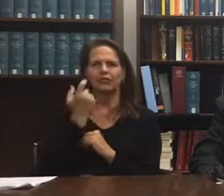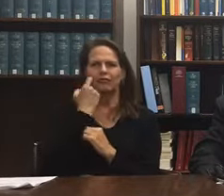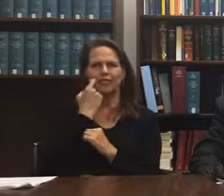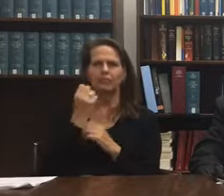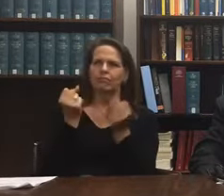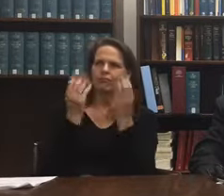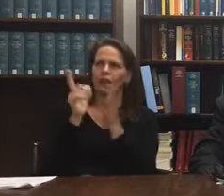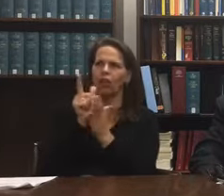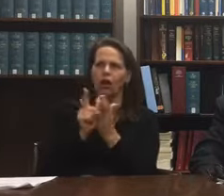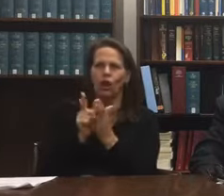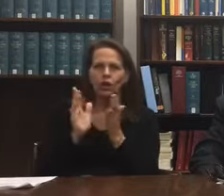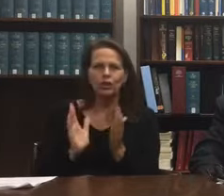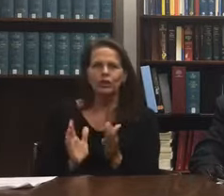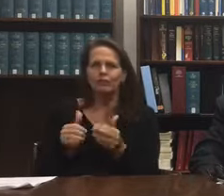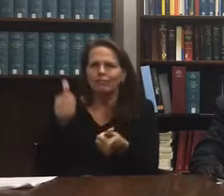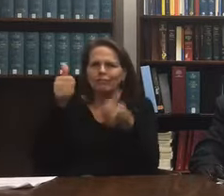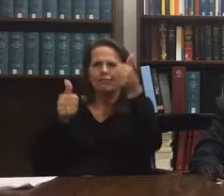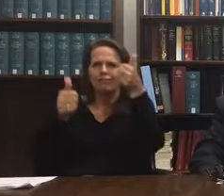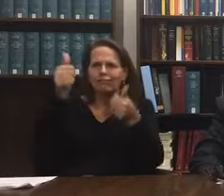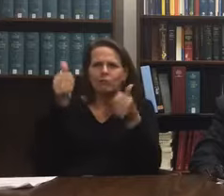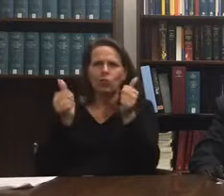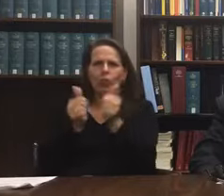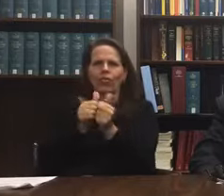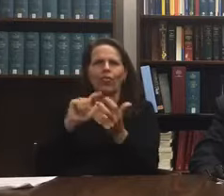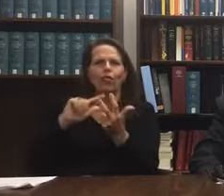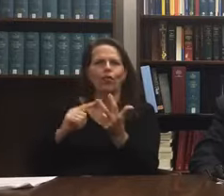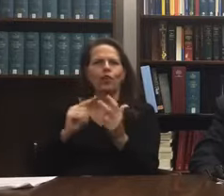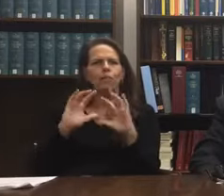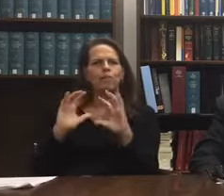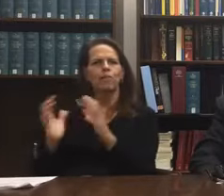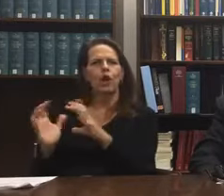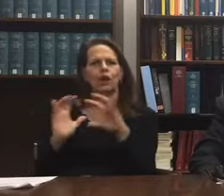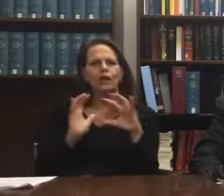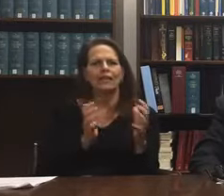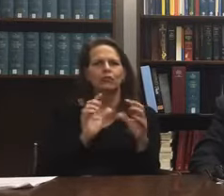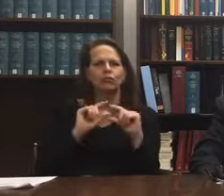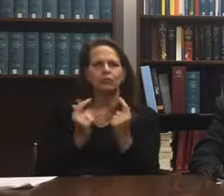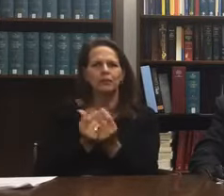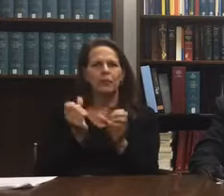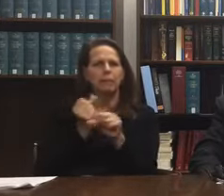executives with the third-party groups that are making these decisions for the